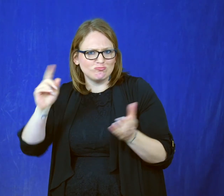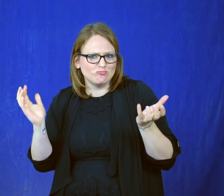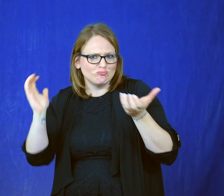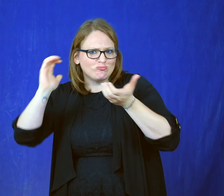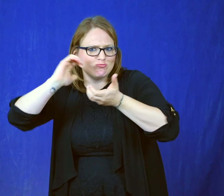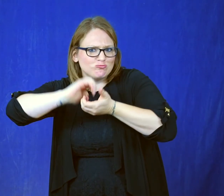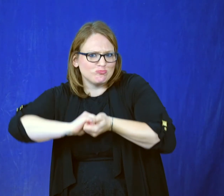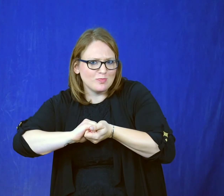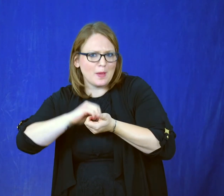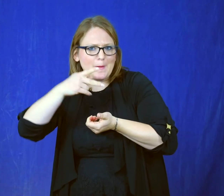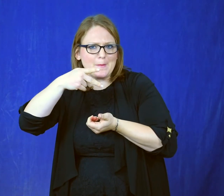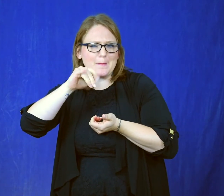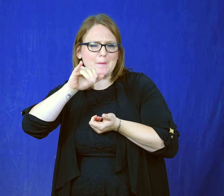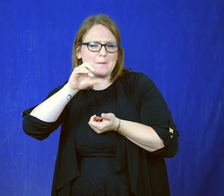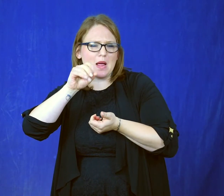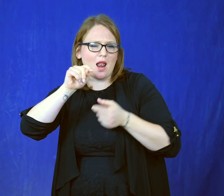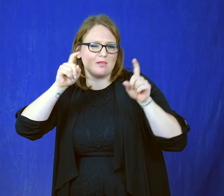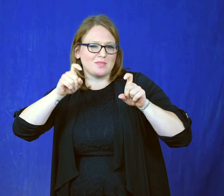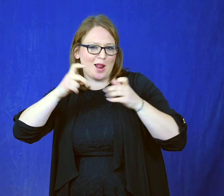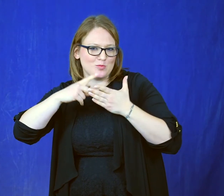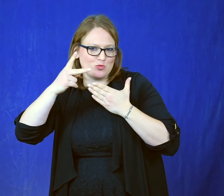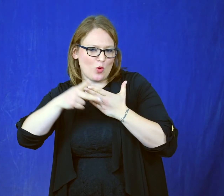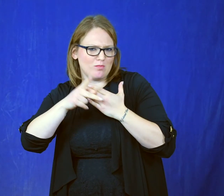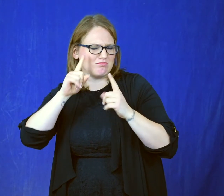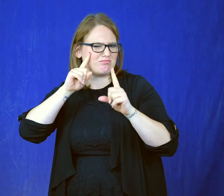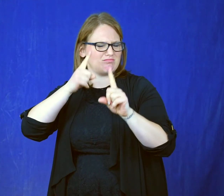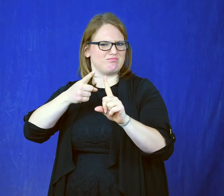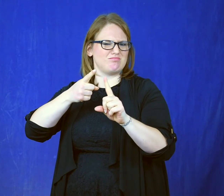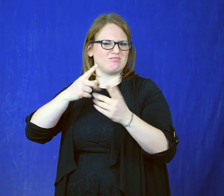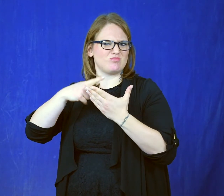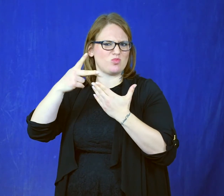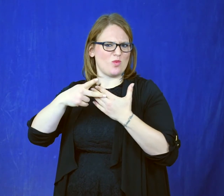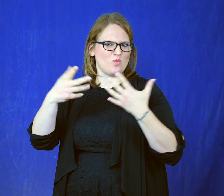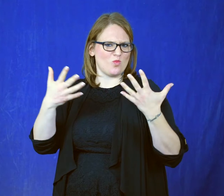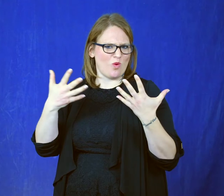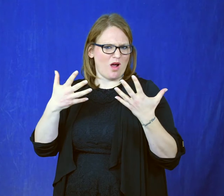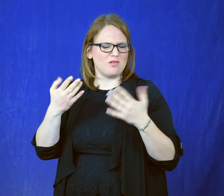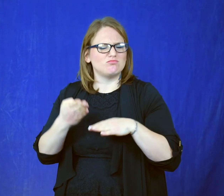a pilot project to see if the partnership offers